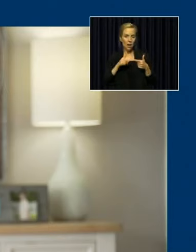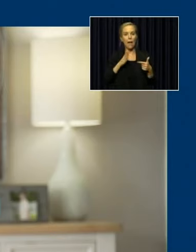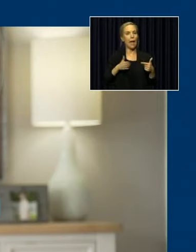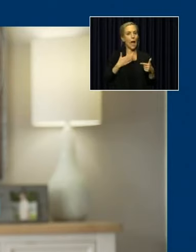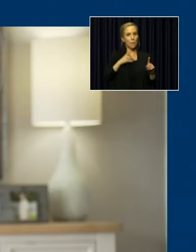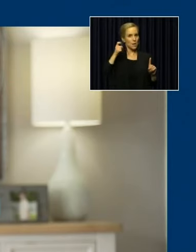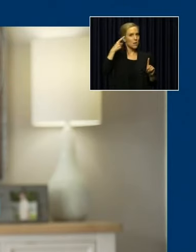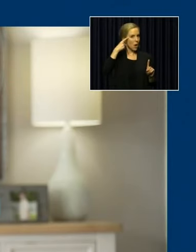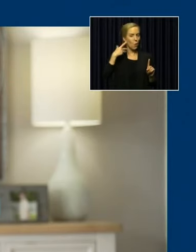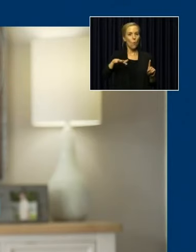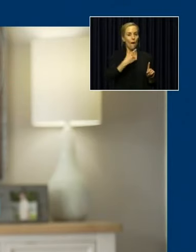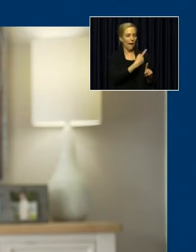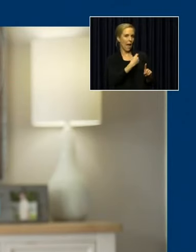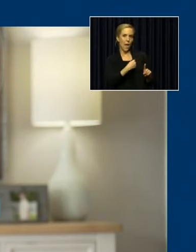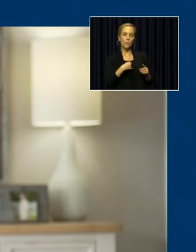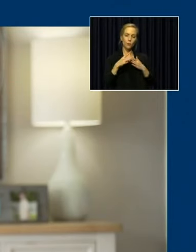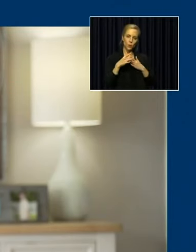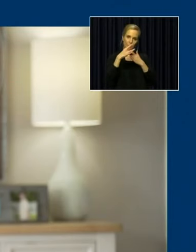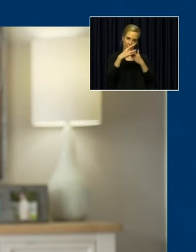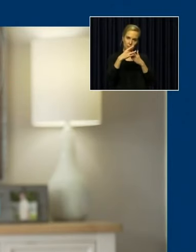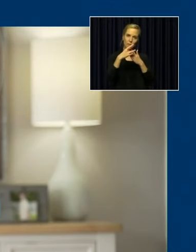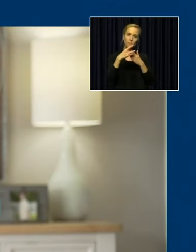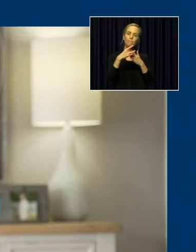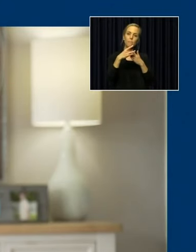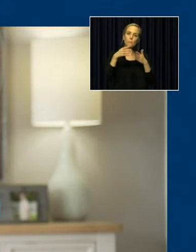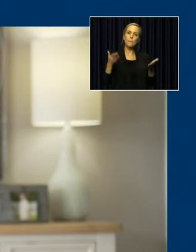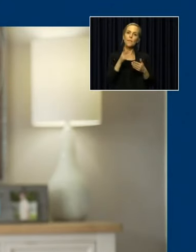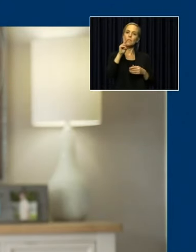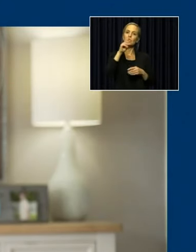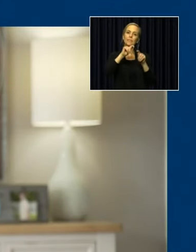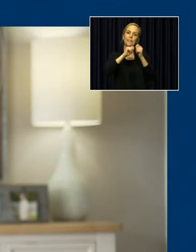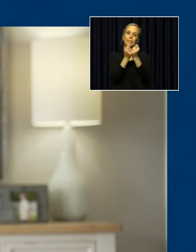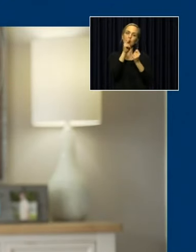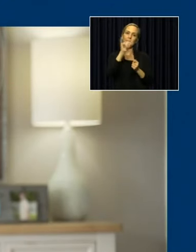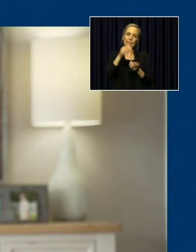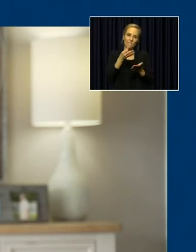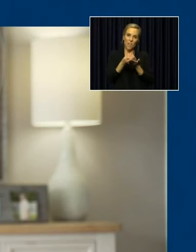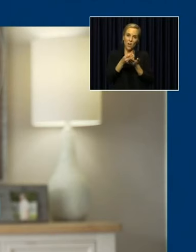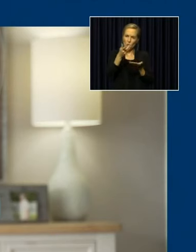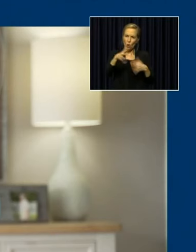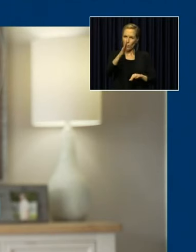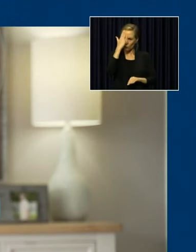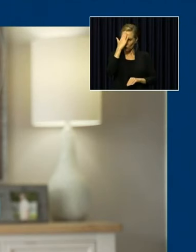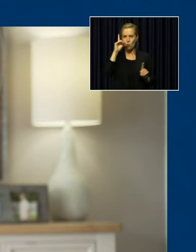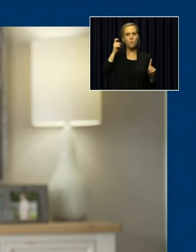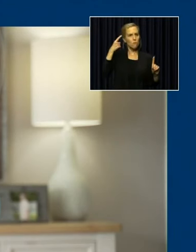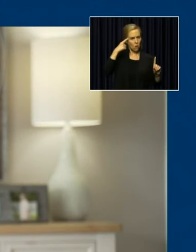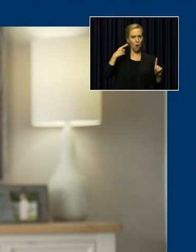DIFFERENT PLACES. I'M STILL WORKING OUT OF THE CAPITOL HERE. IT'S IMPORTANT FROM CONTINUITY